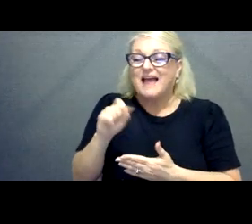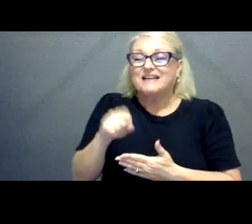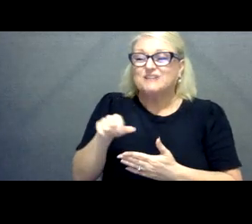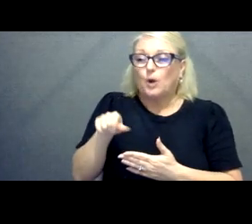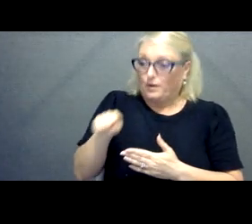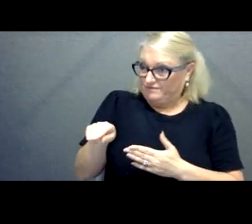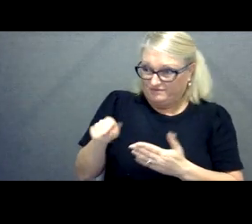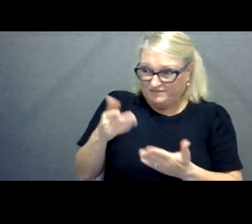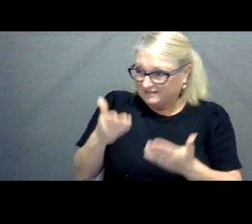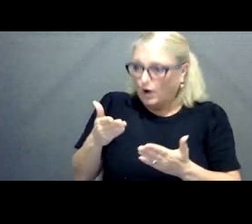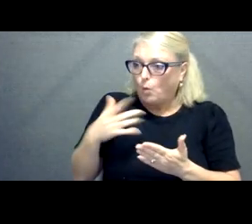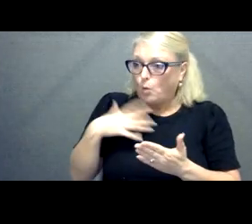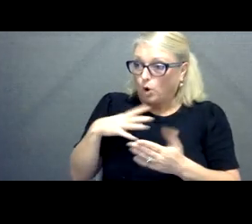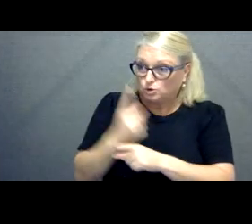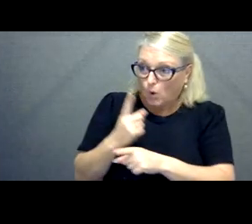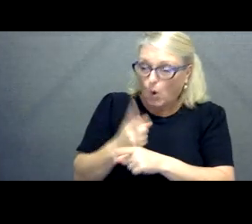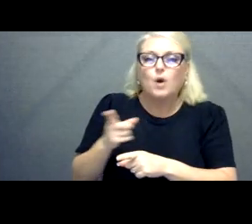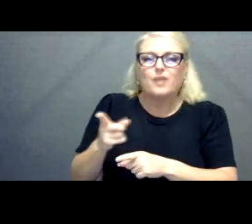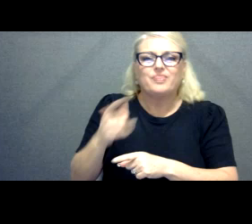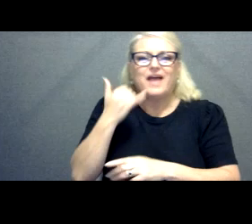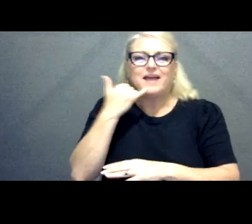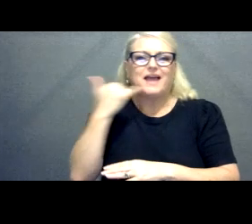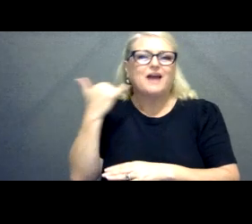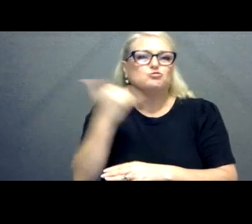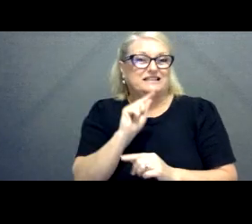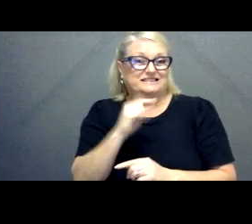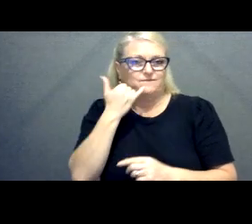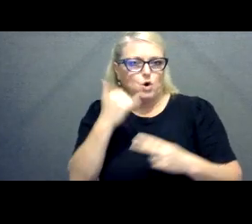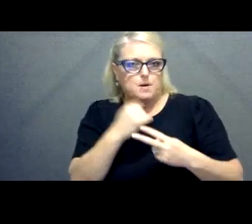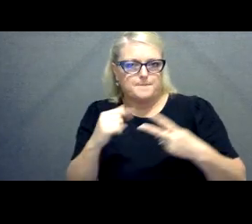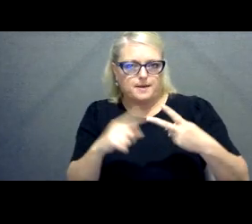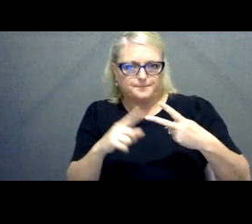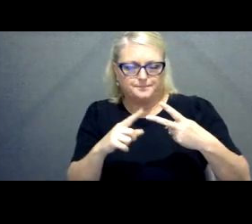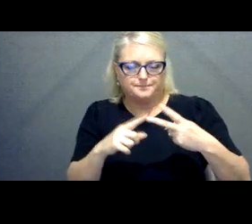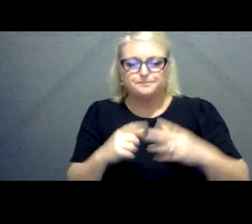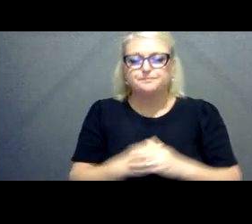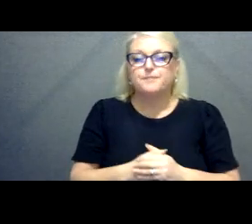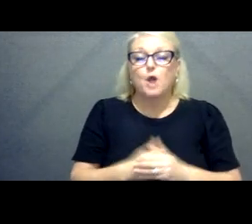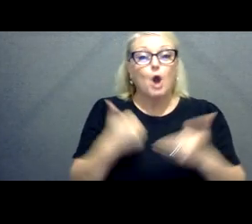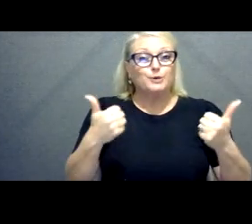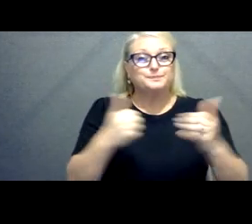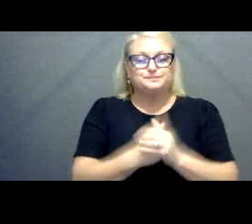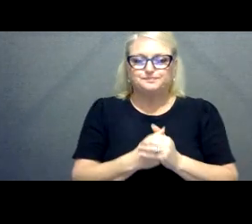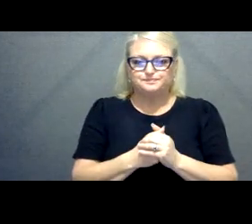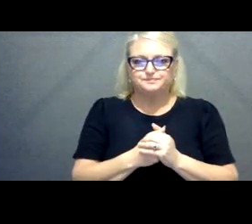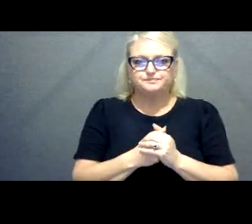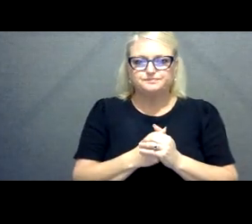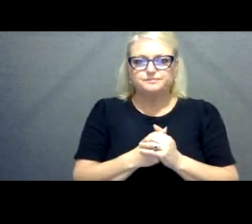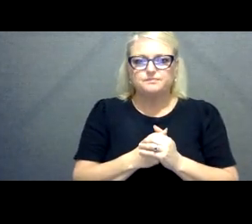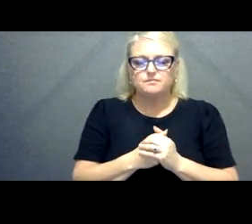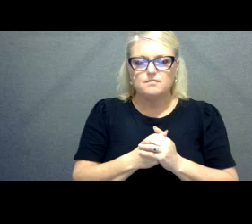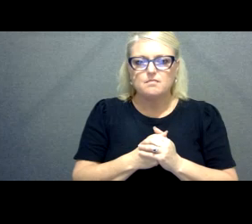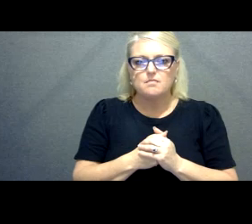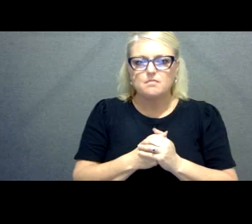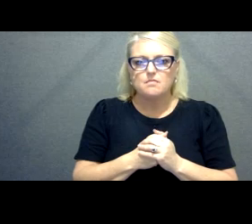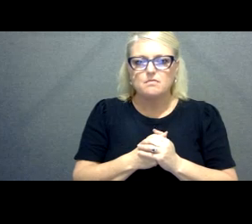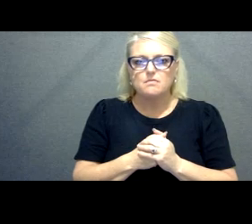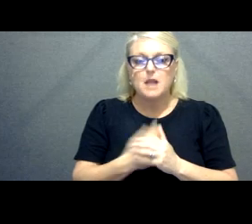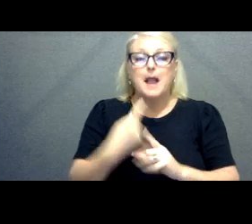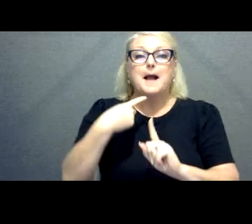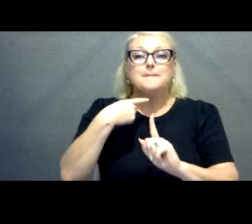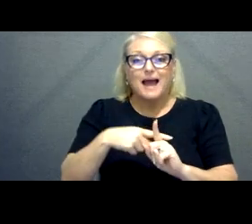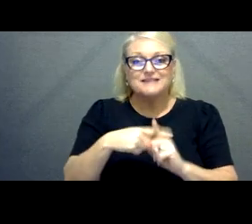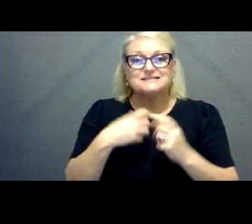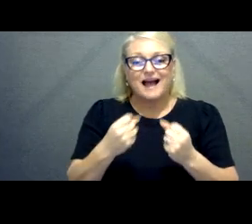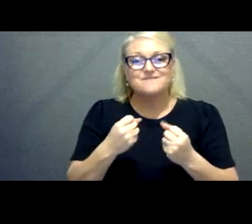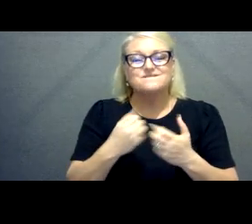try to do that great yeah so and there's a number when I say there's a number of opportunities um